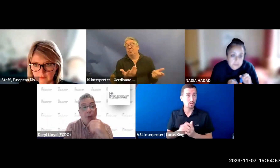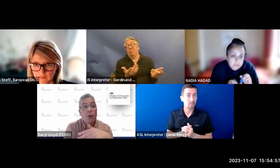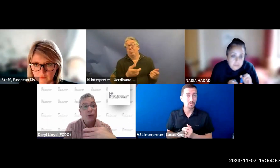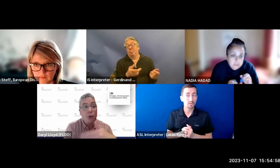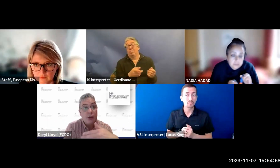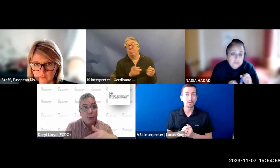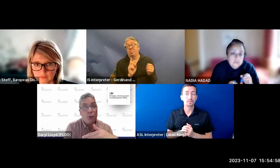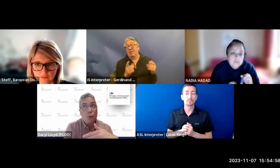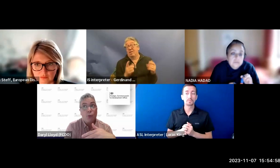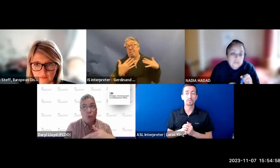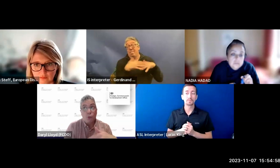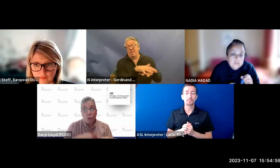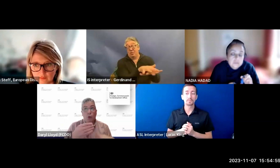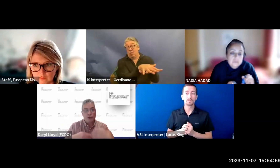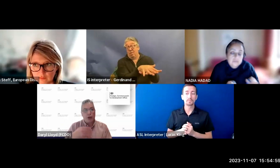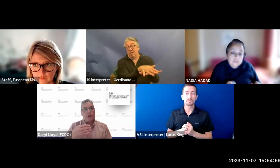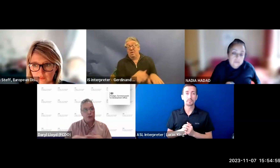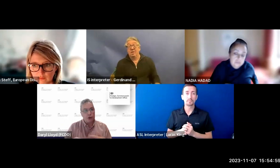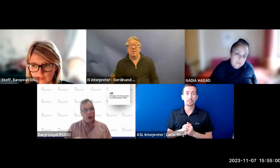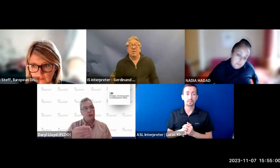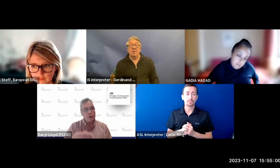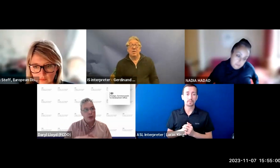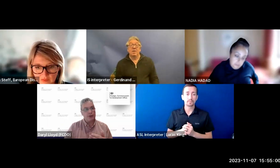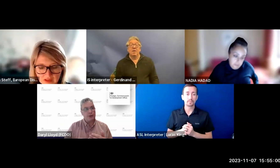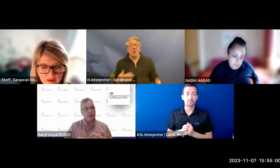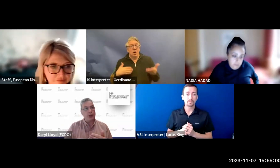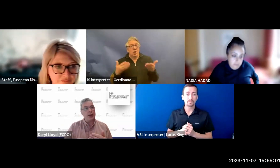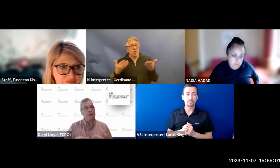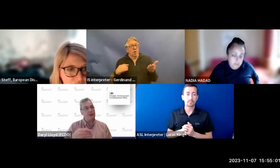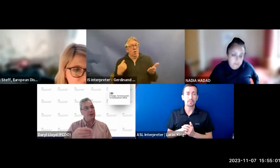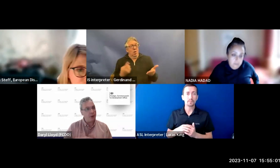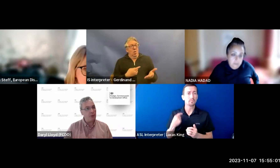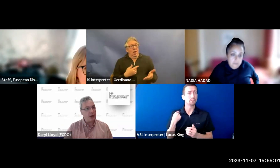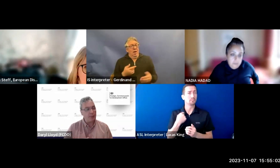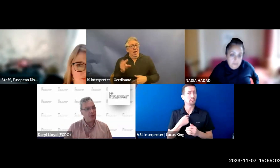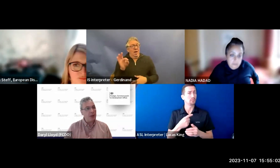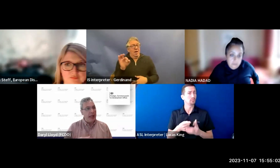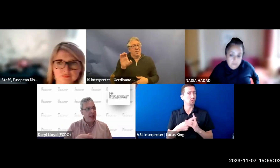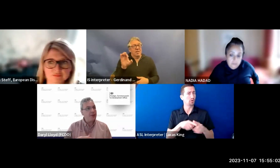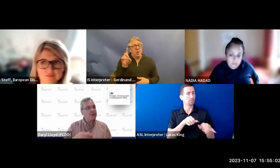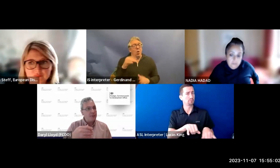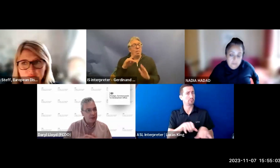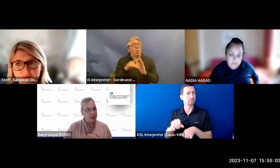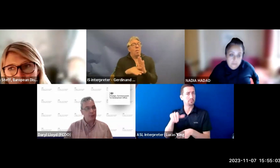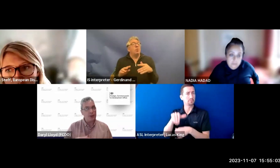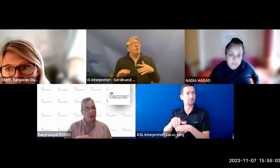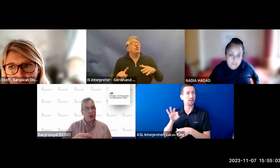We're starting to try to do that in FCDO programs. It's difficult,